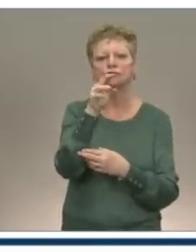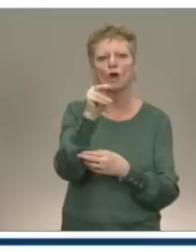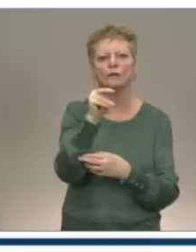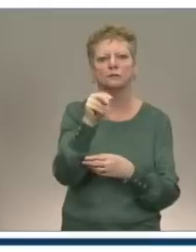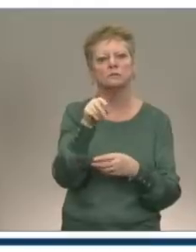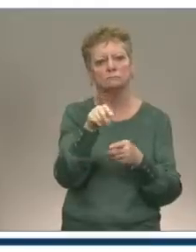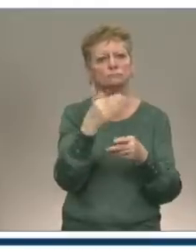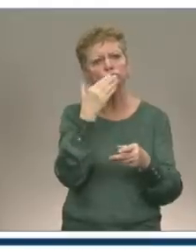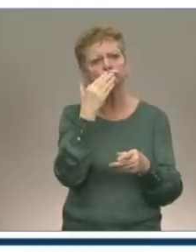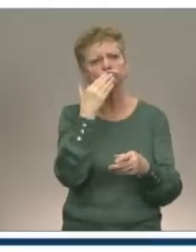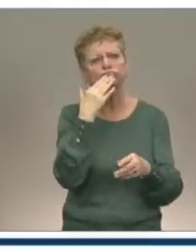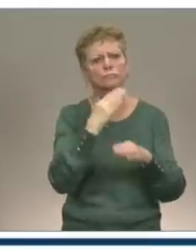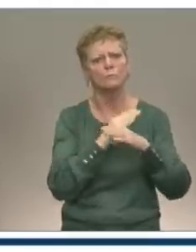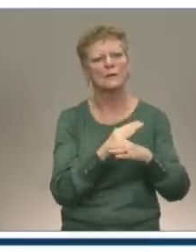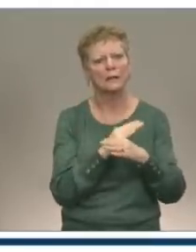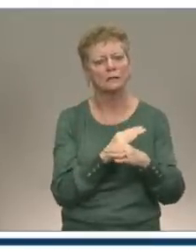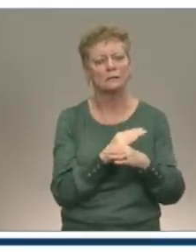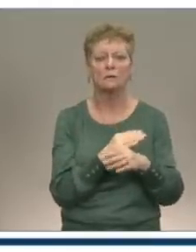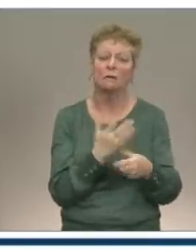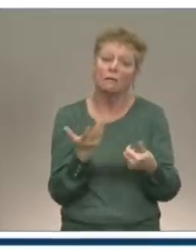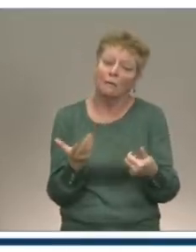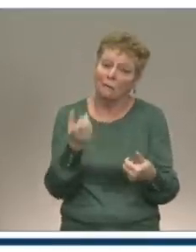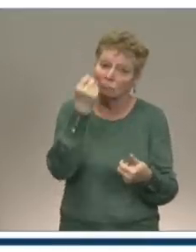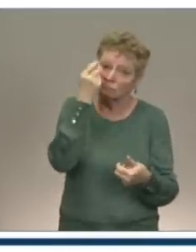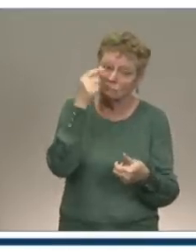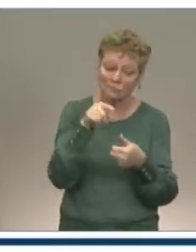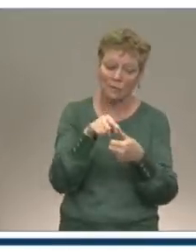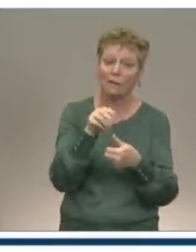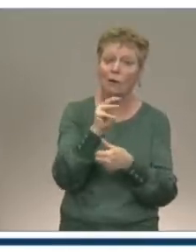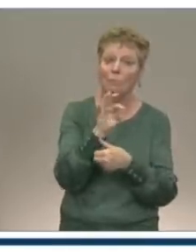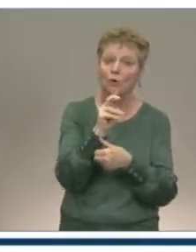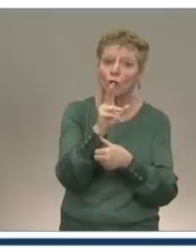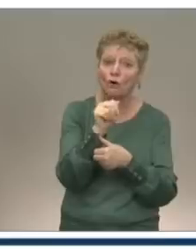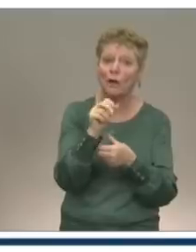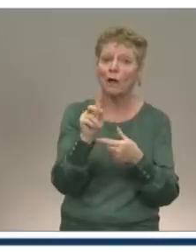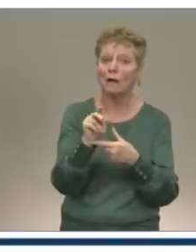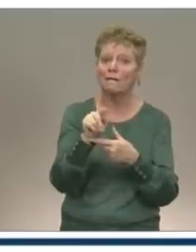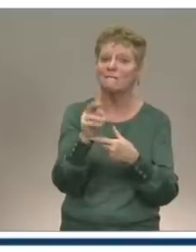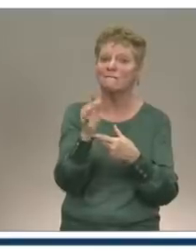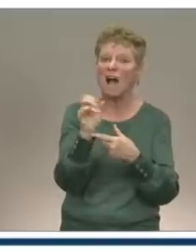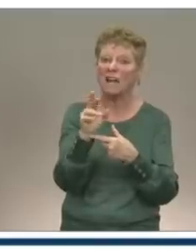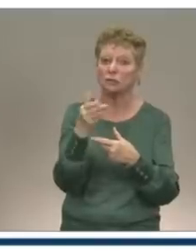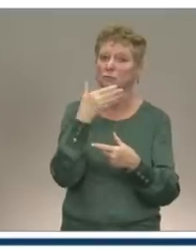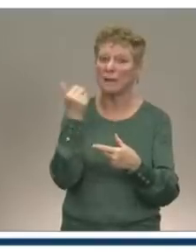protection not as good as mrna but it allows them to be back in the workforce we've gone through